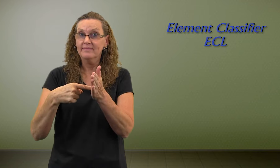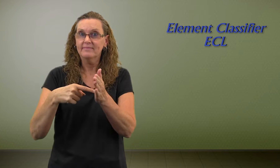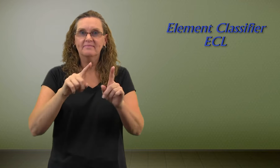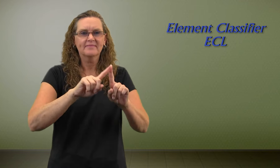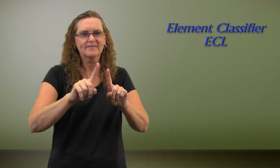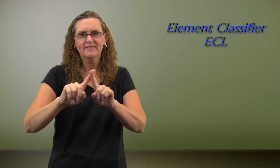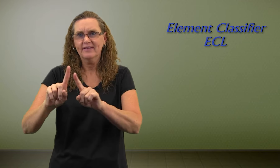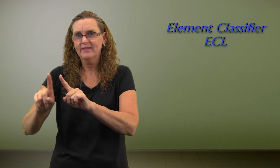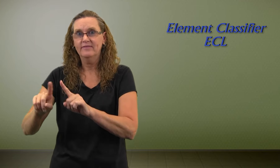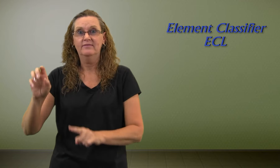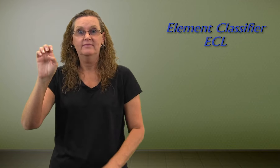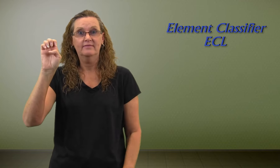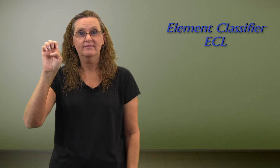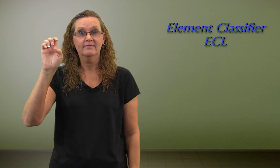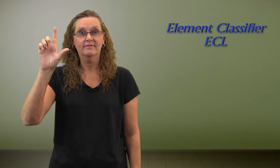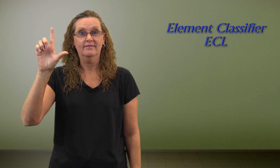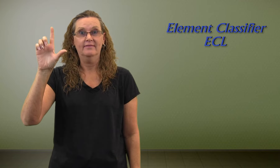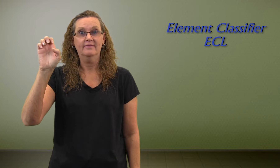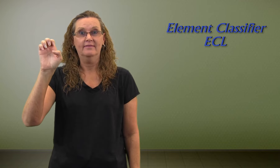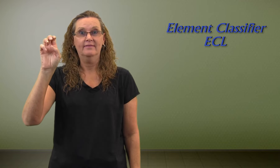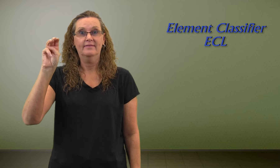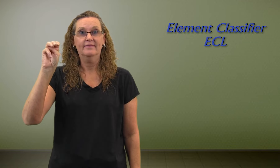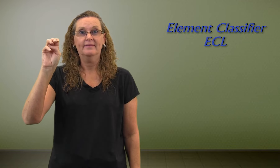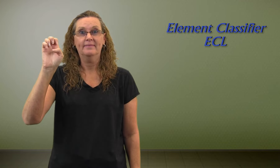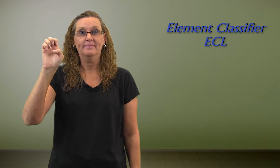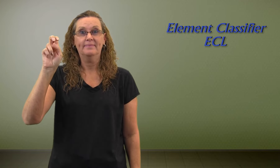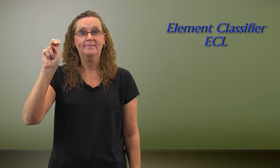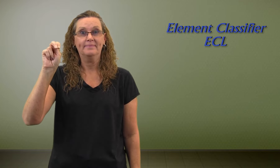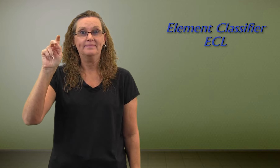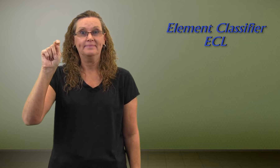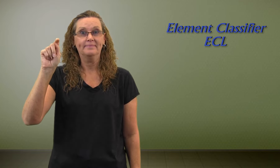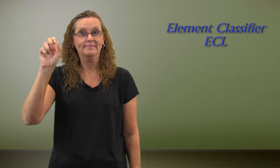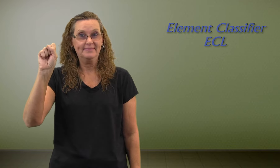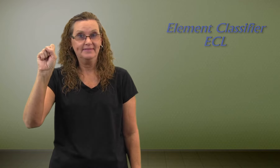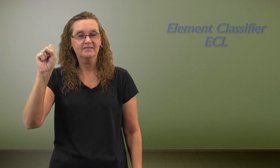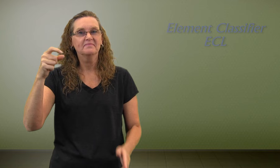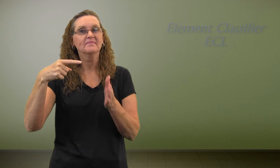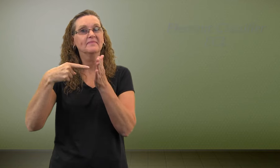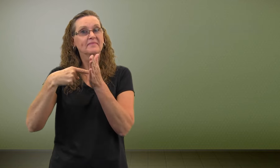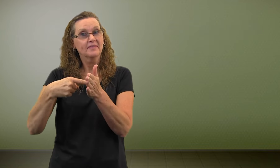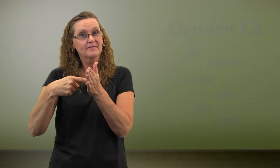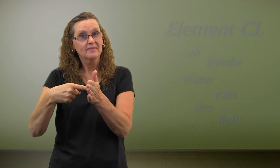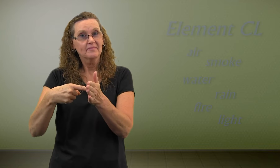ECLs represent the different types of elements.